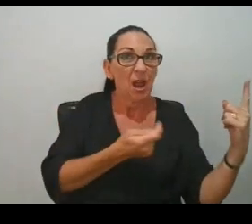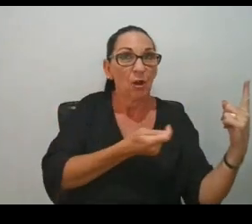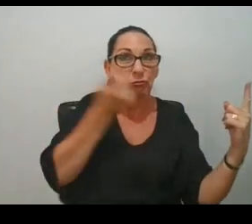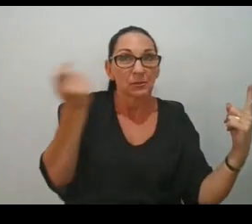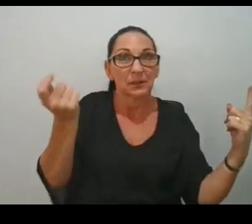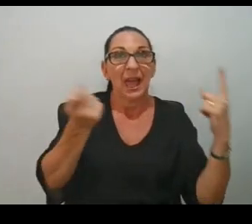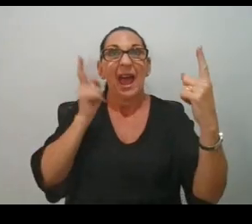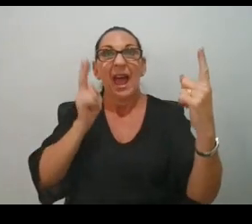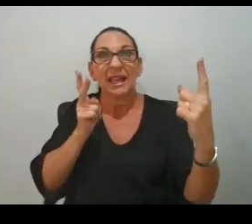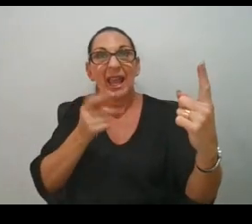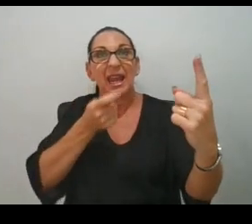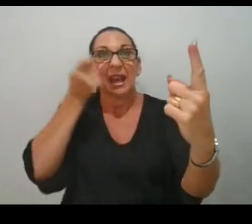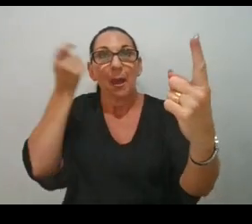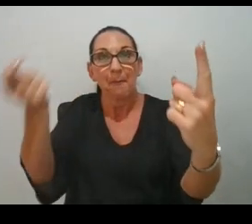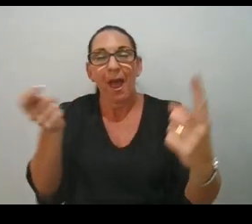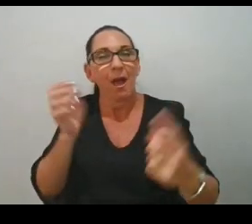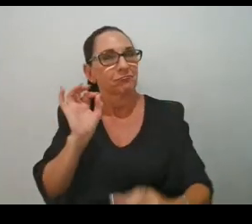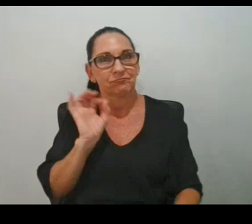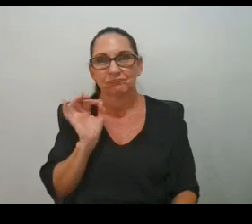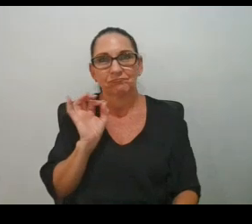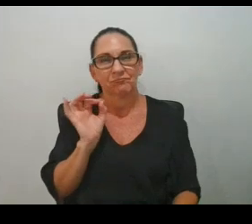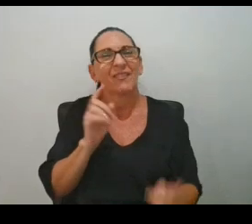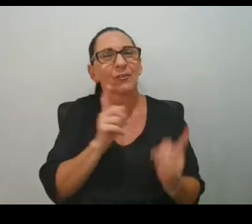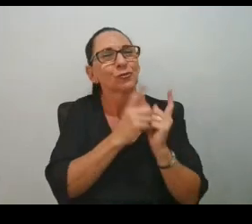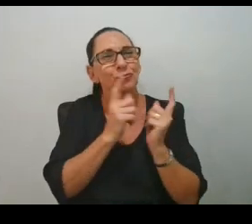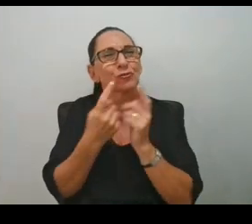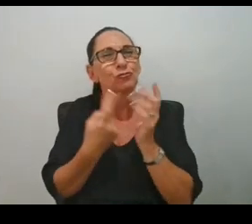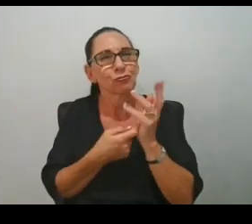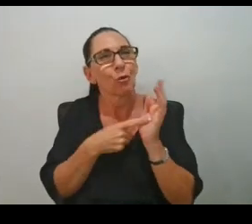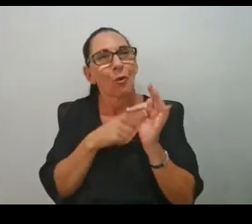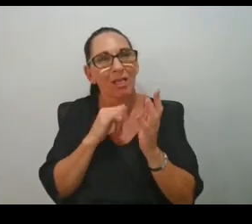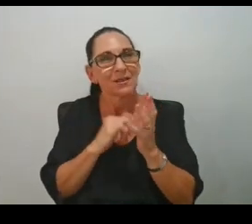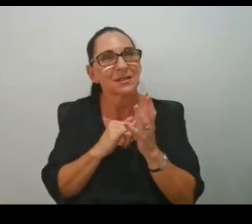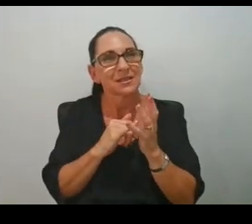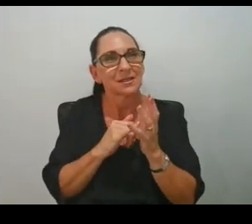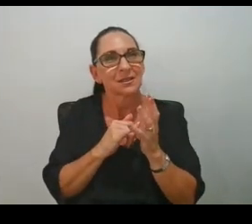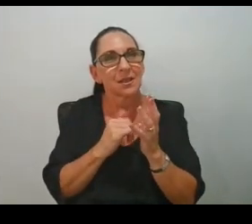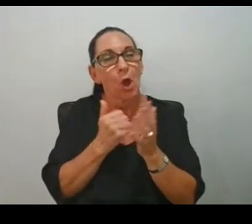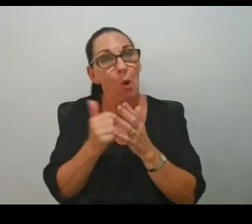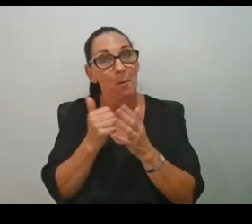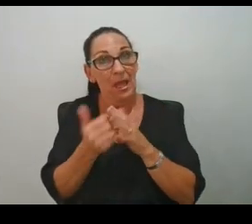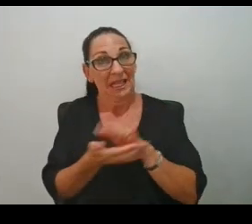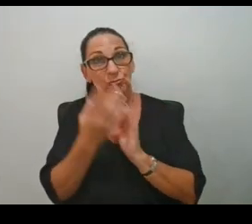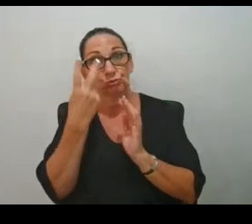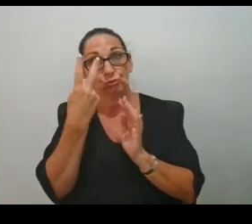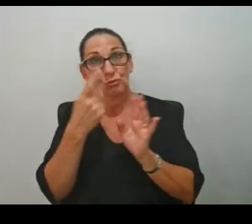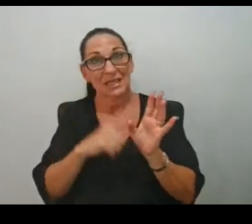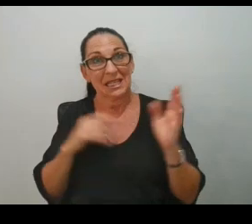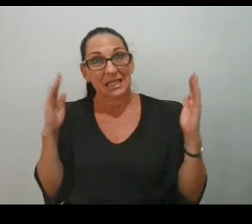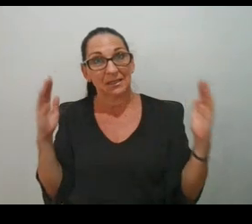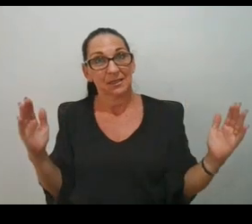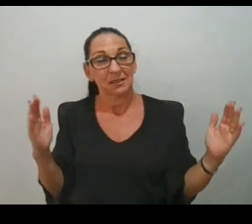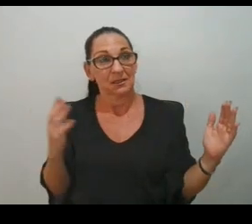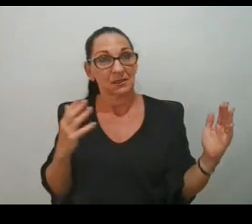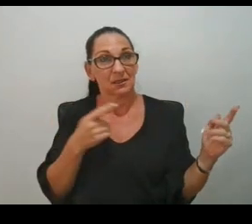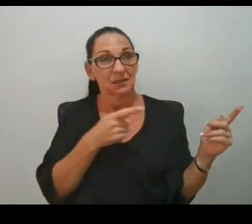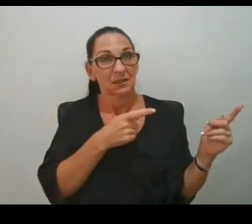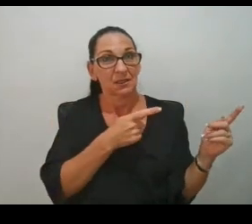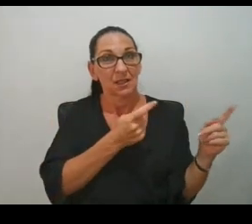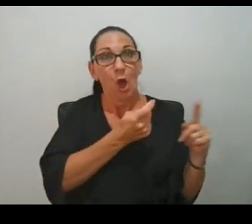There are rules for that and um normally within a two-year period will that contribution like lasts